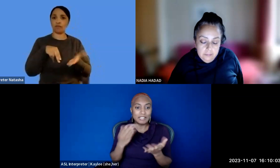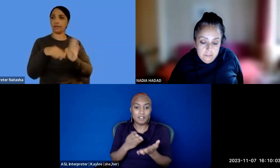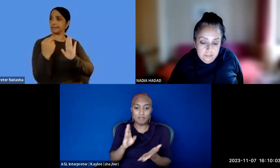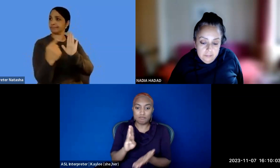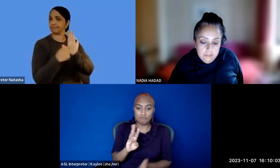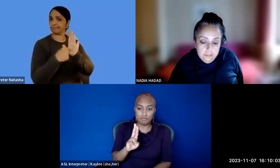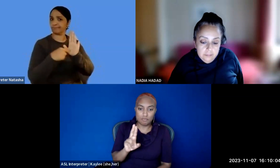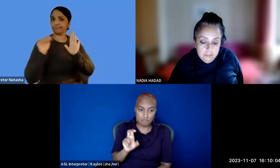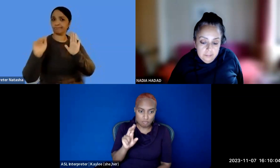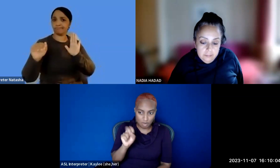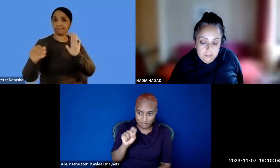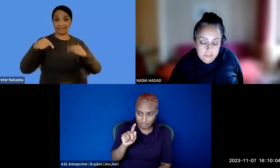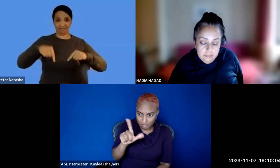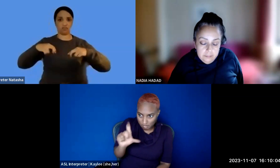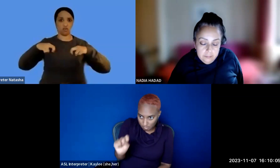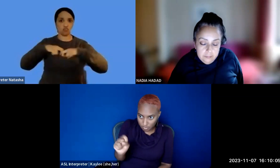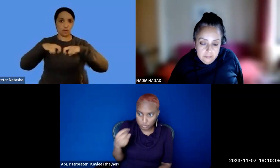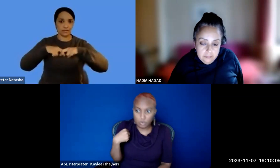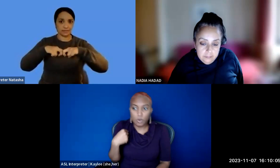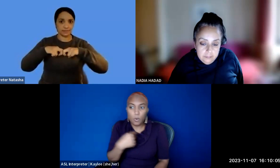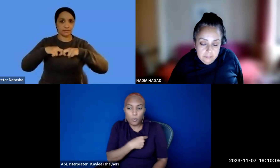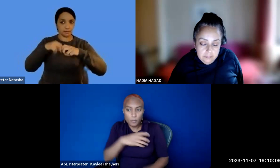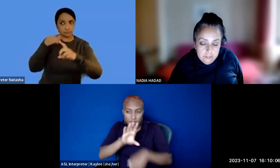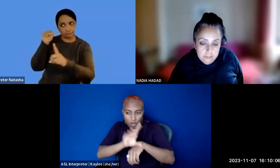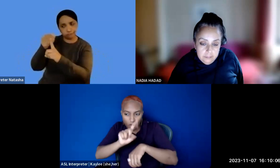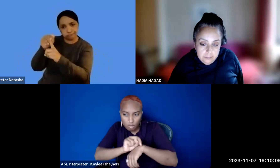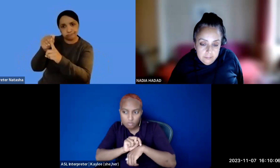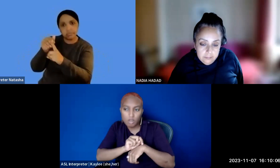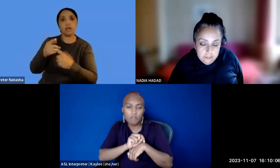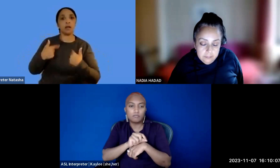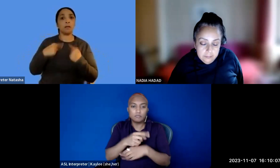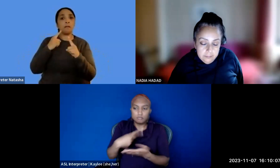We take part in consultations and dialogues at the headquarters.